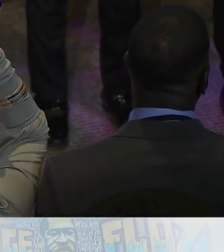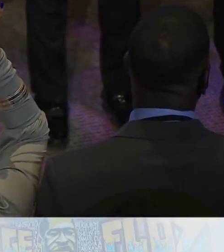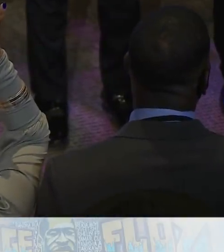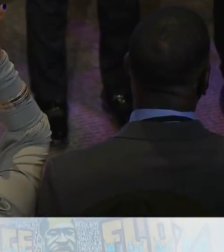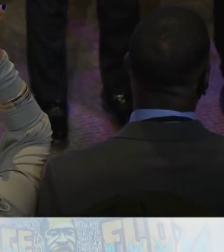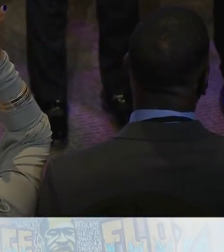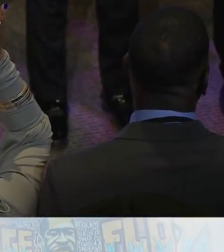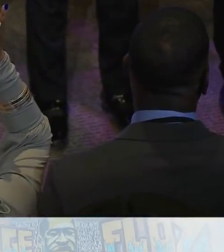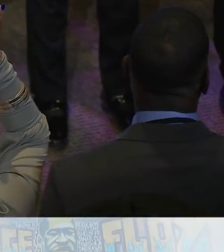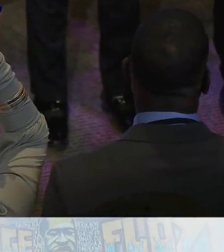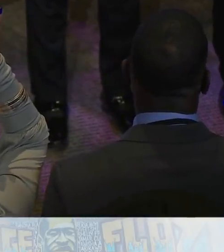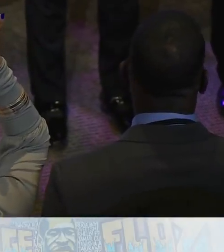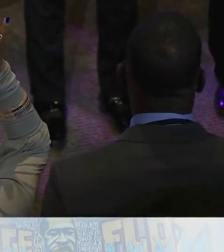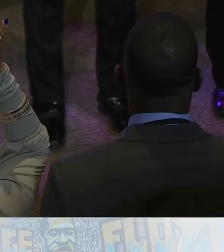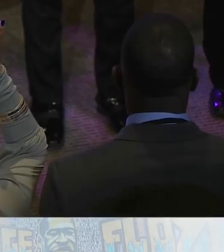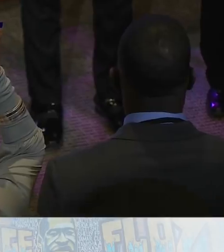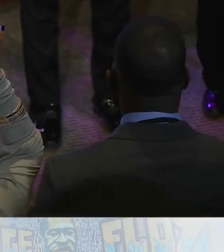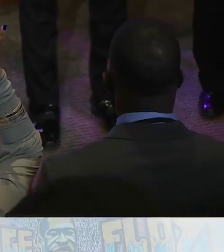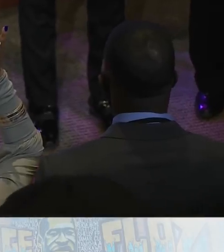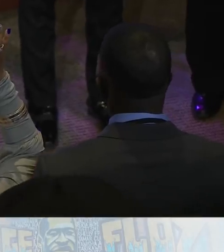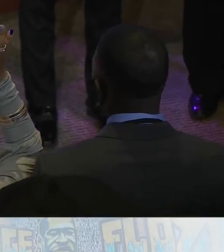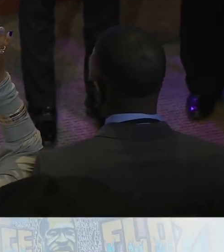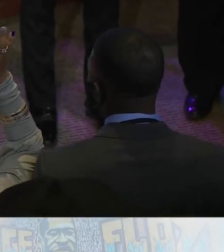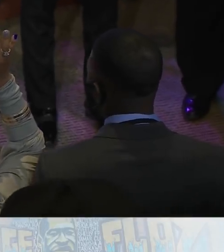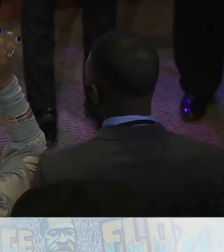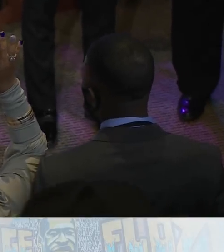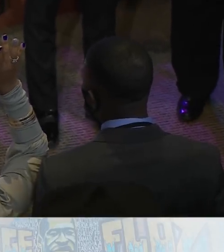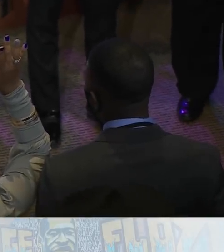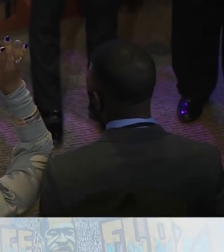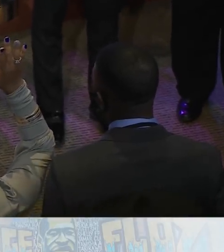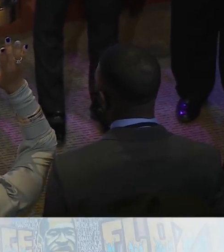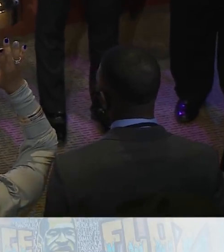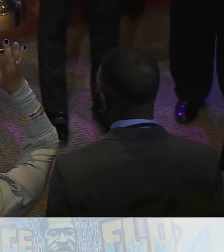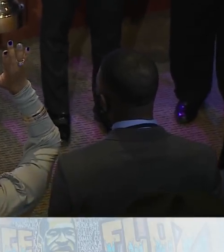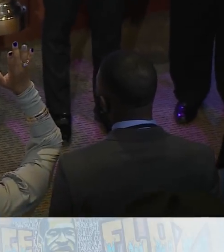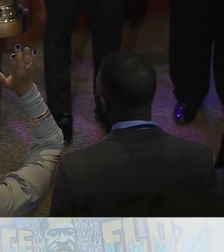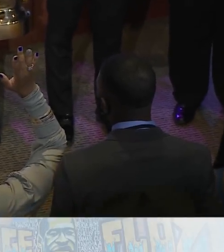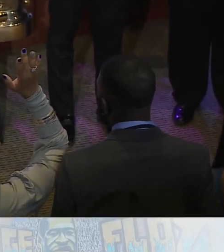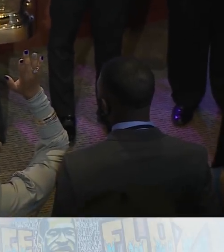OF MY STRENGTH YOU ARE